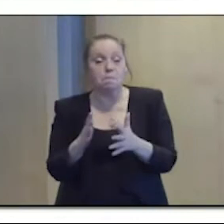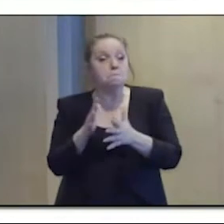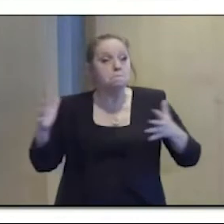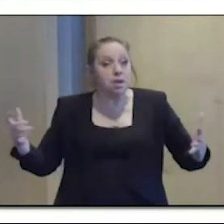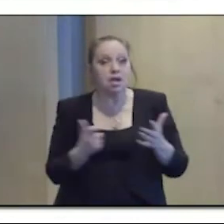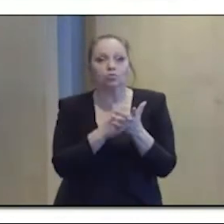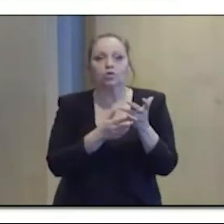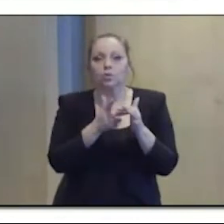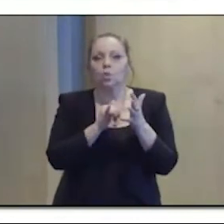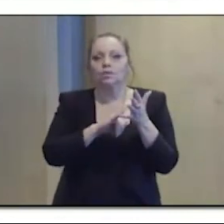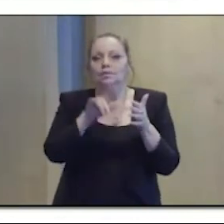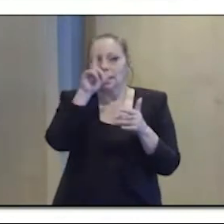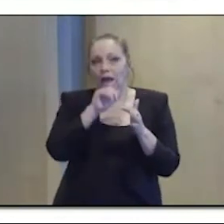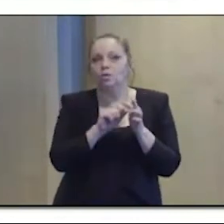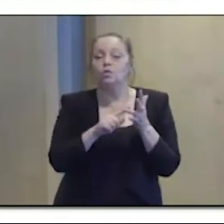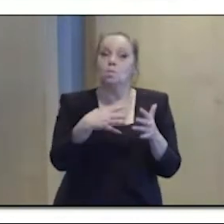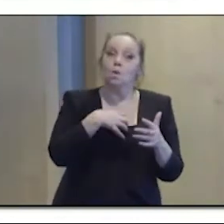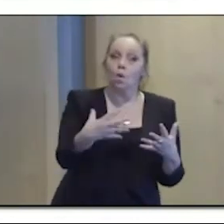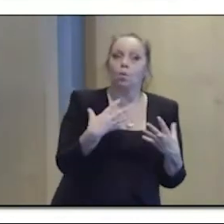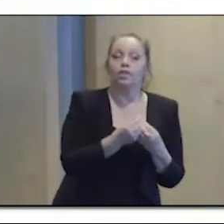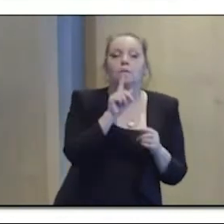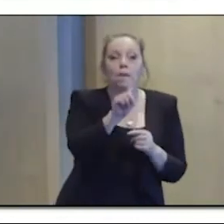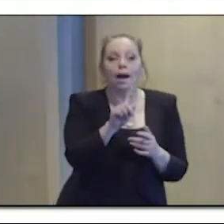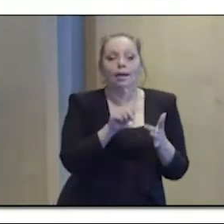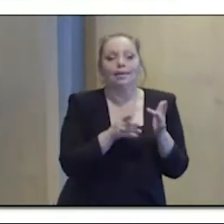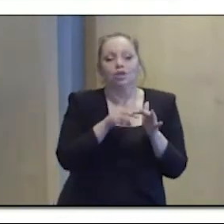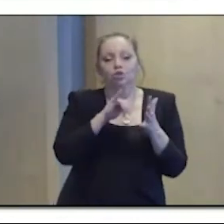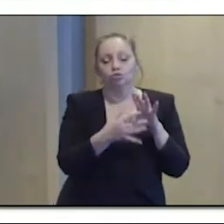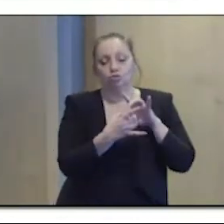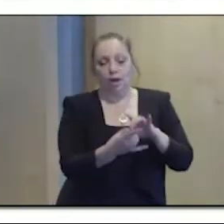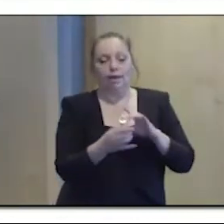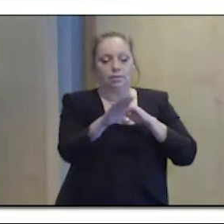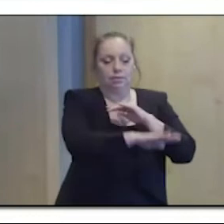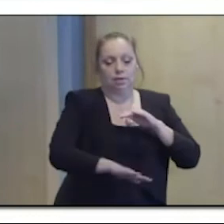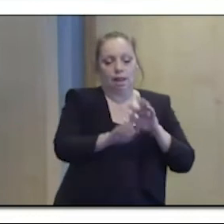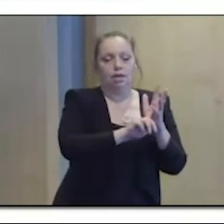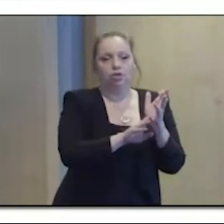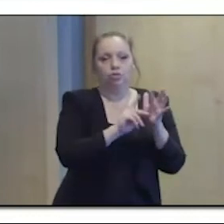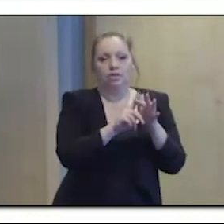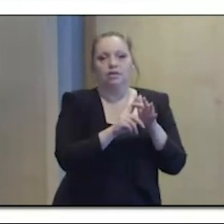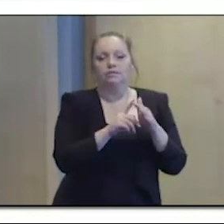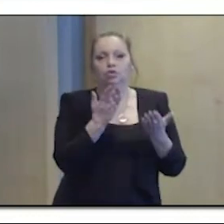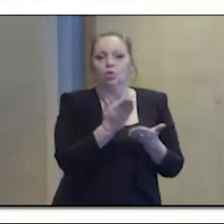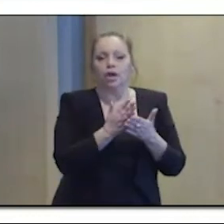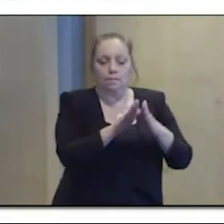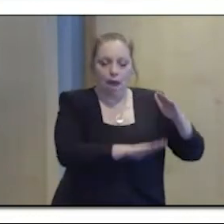the issues that i've mentioned before in terms of land use if you're talking about ground mount. But